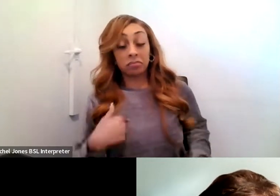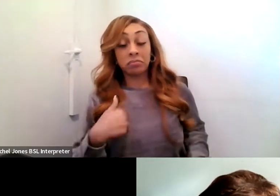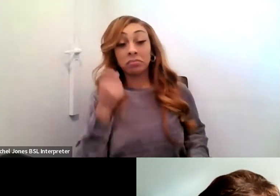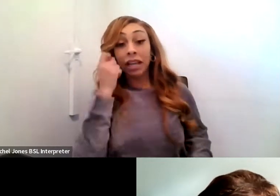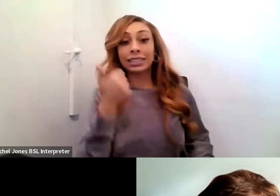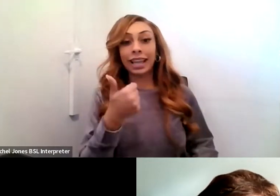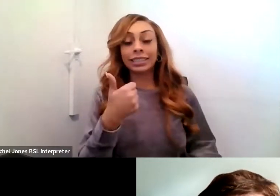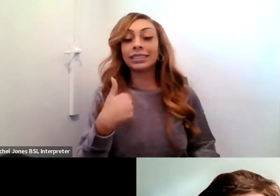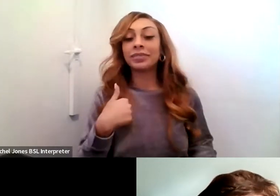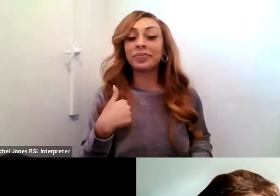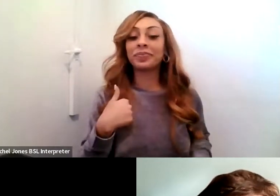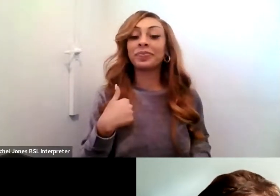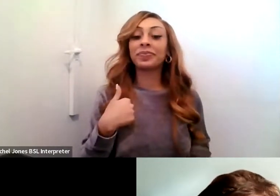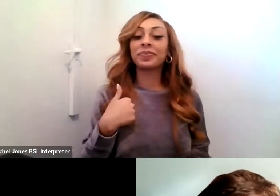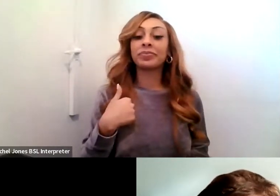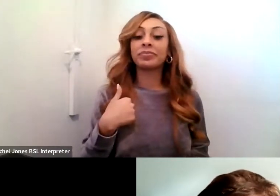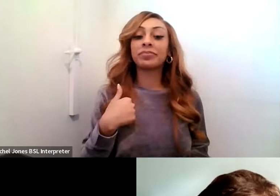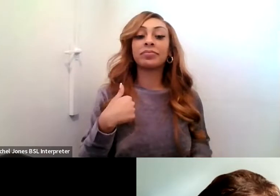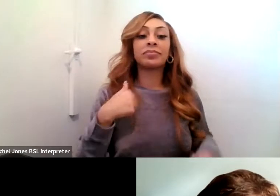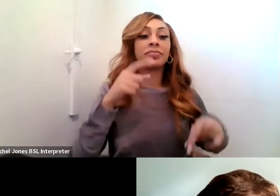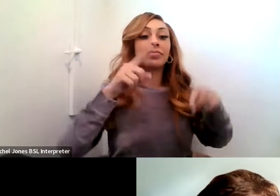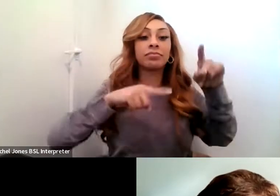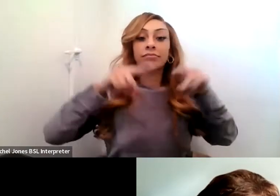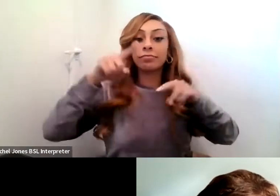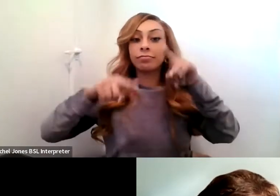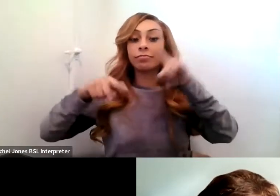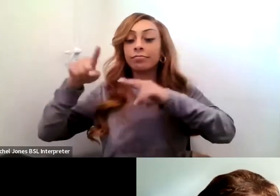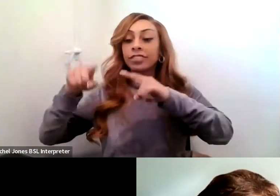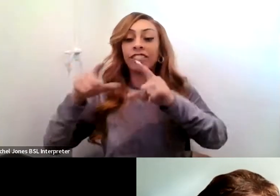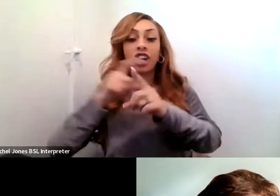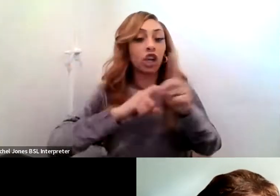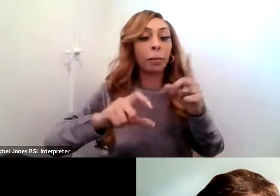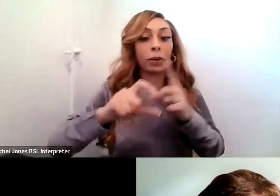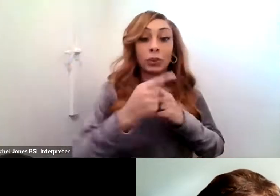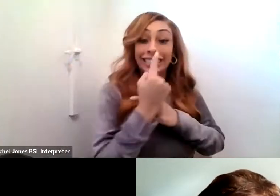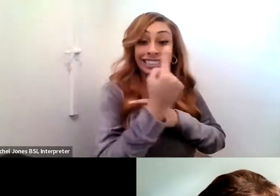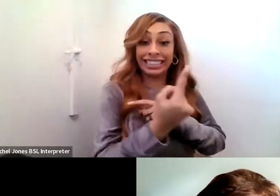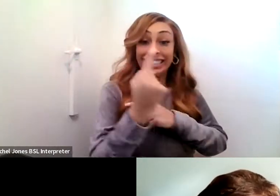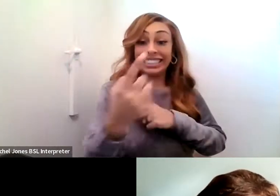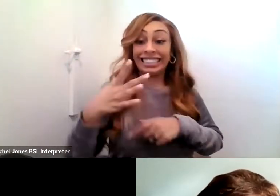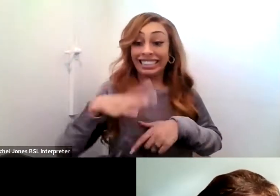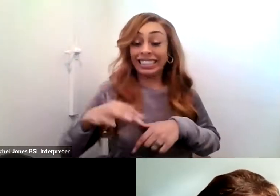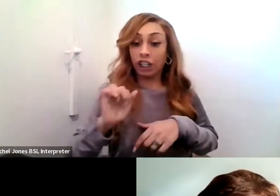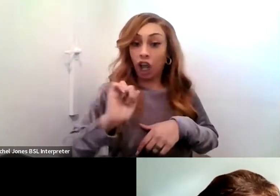I think it's that there are a range of communities which each need their own marketing strategy,